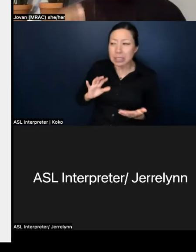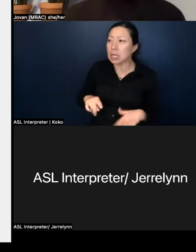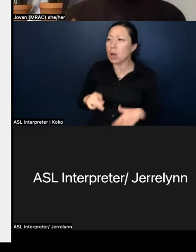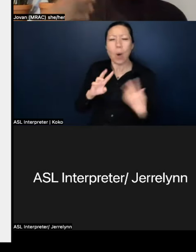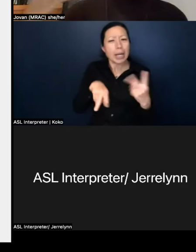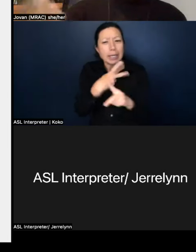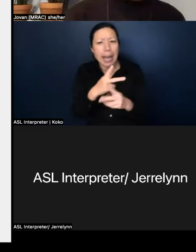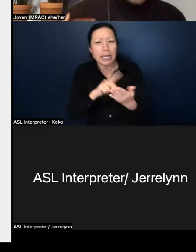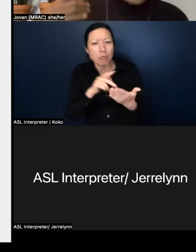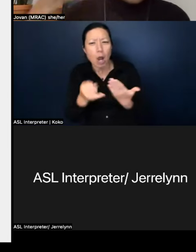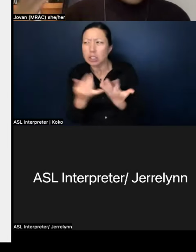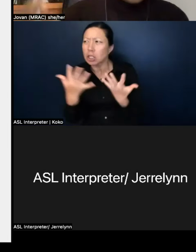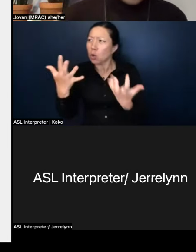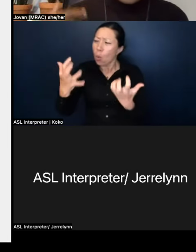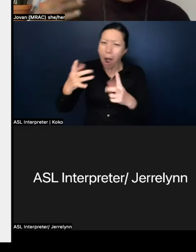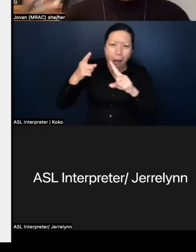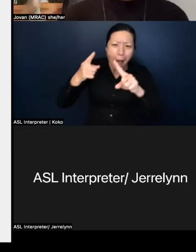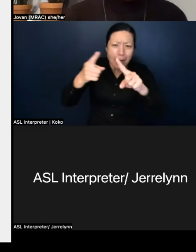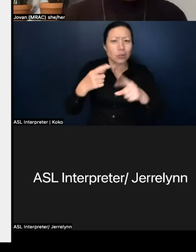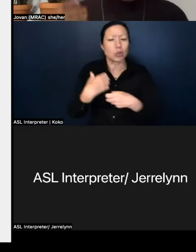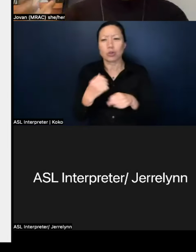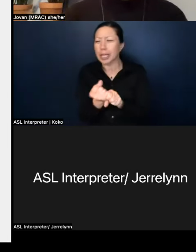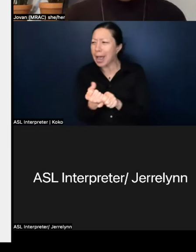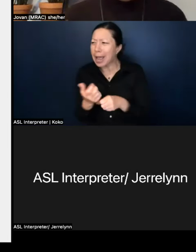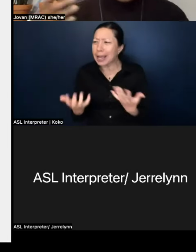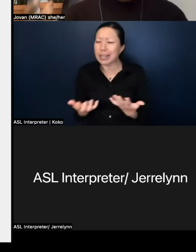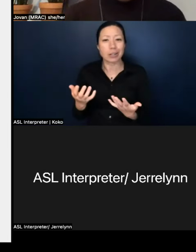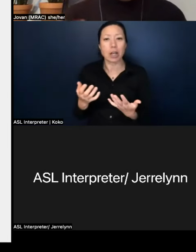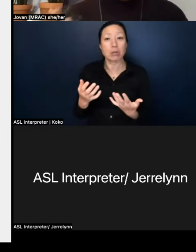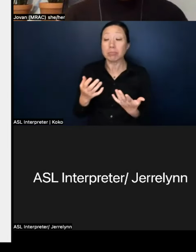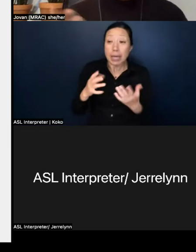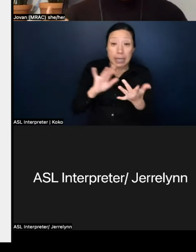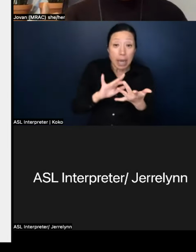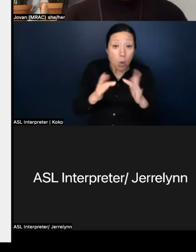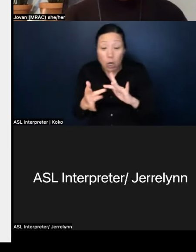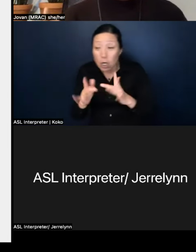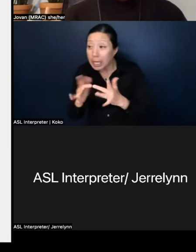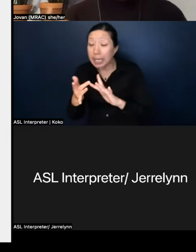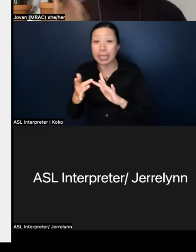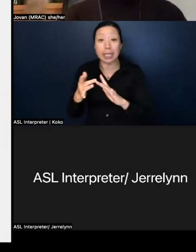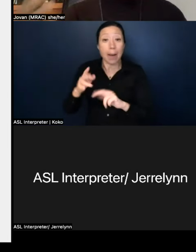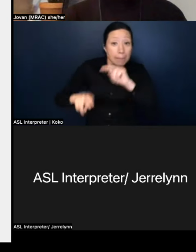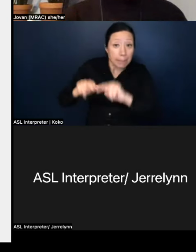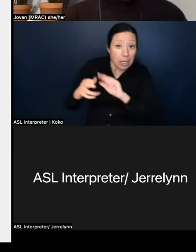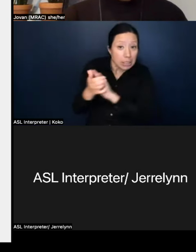What kind of experience, networking experiences, skill-building things are you interested in pursuing and learning,